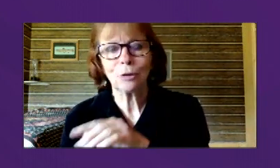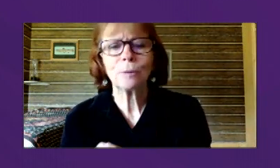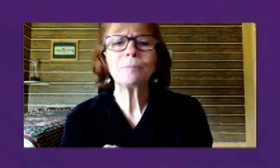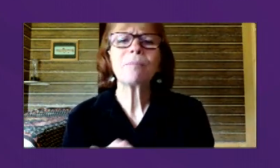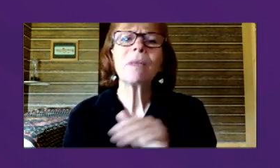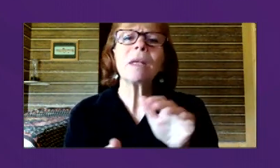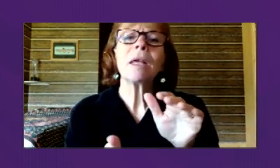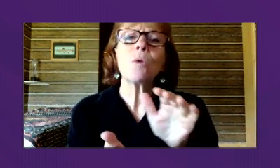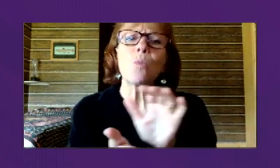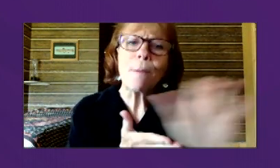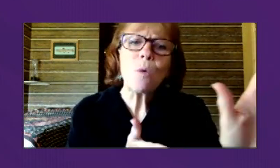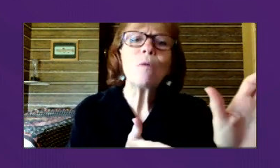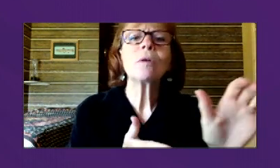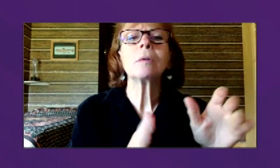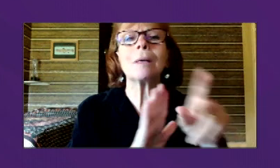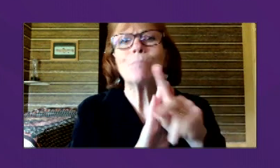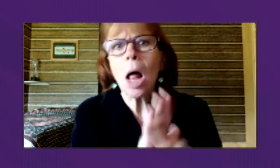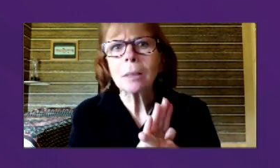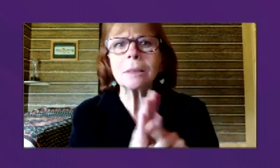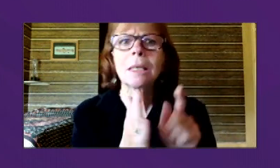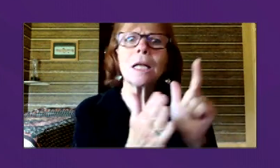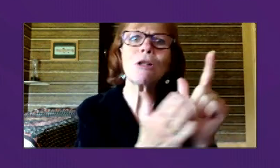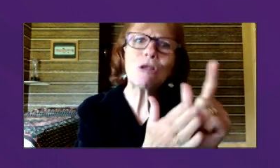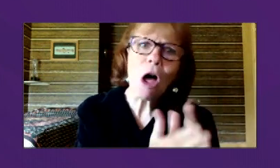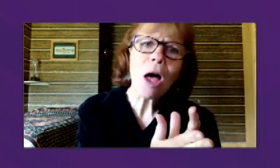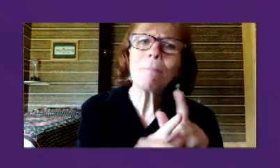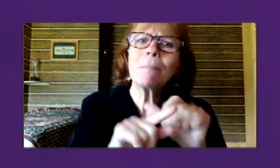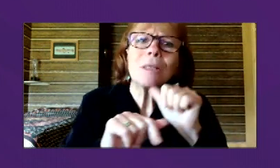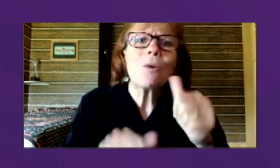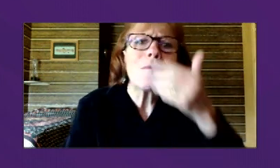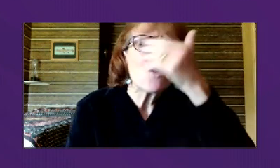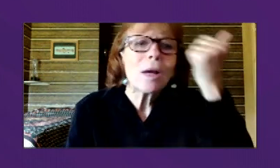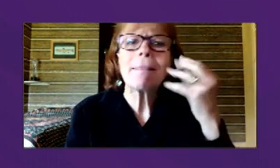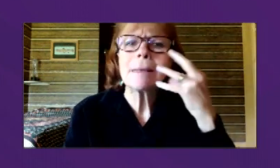but a catastrophic experience for people and the beginning of a much longer,